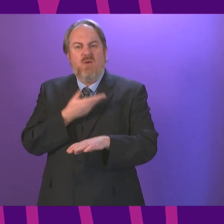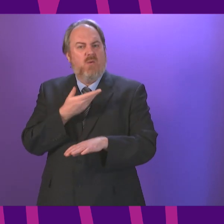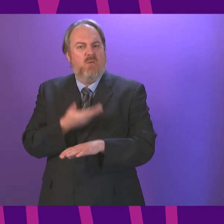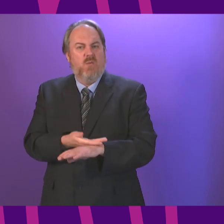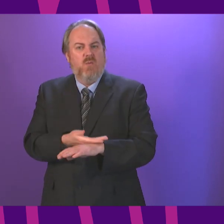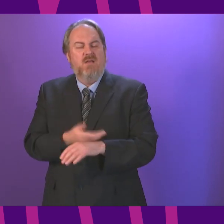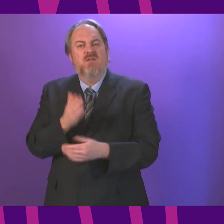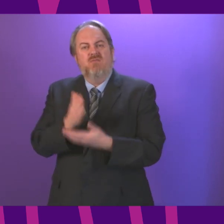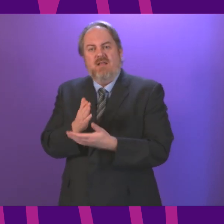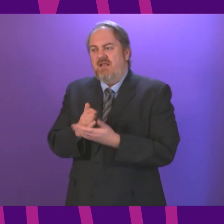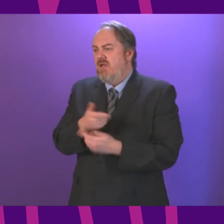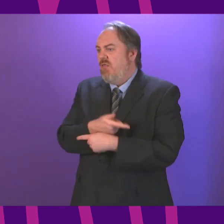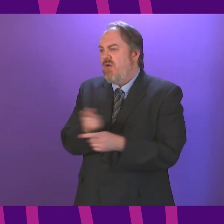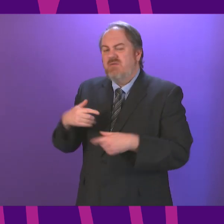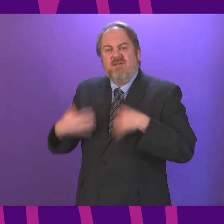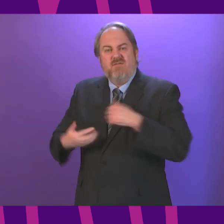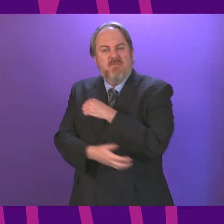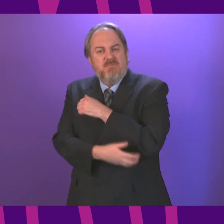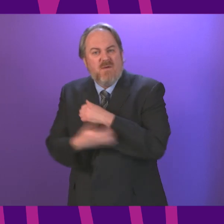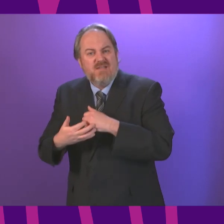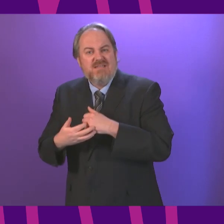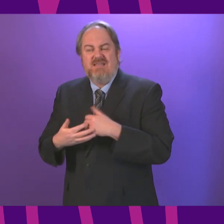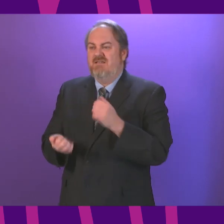“in the most challenging circumstances have been most affected”